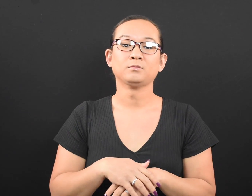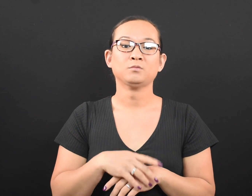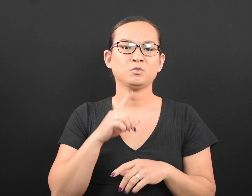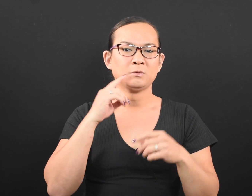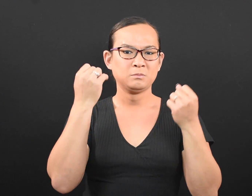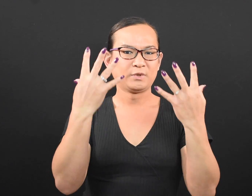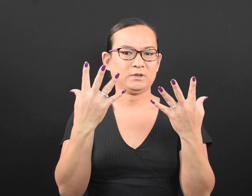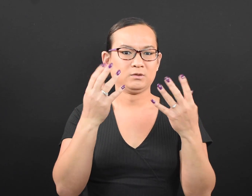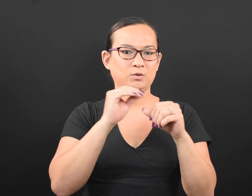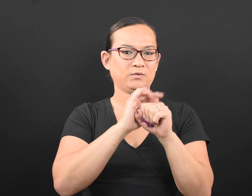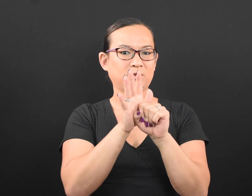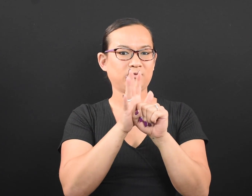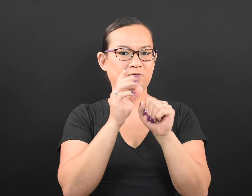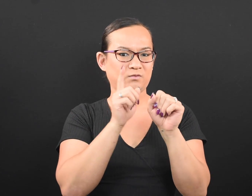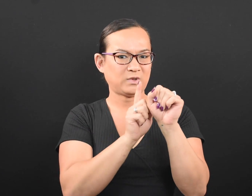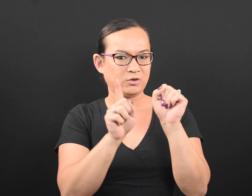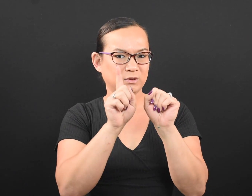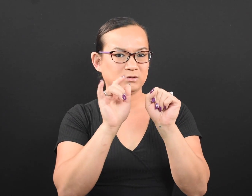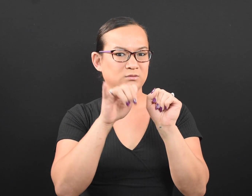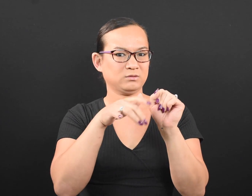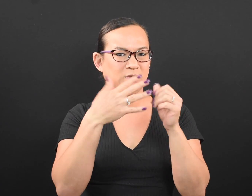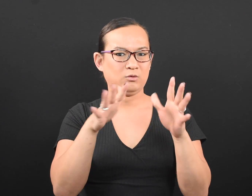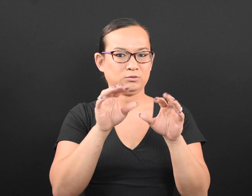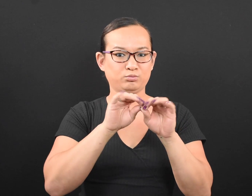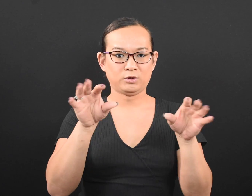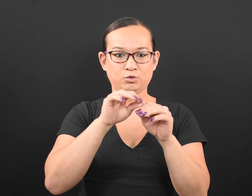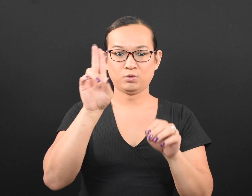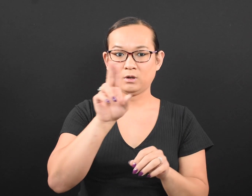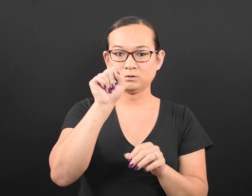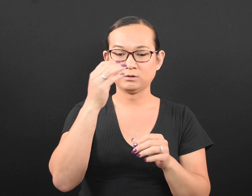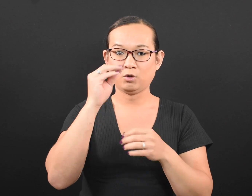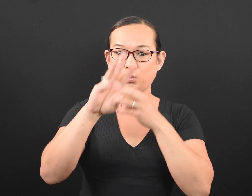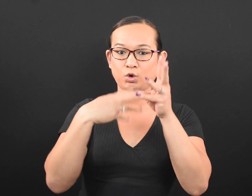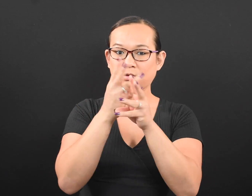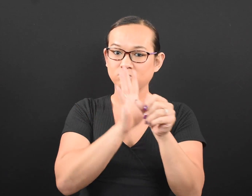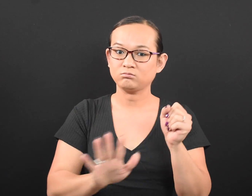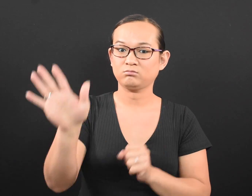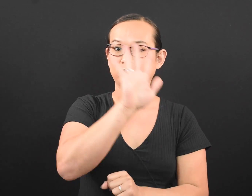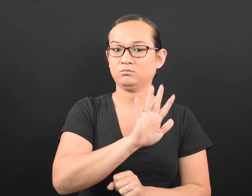disappear. Other times, new variants emerge and persist. Multiple variants of the virus